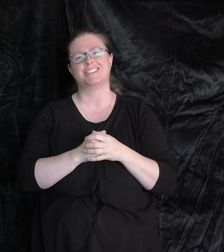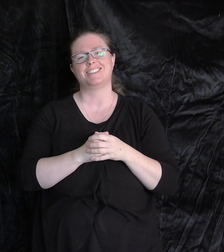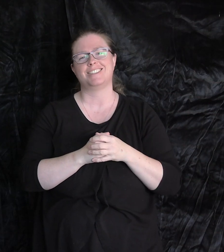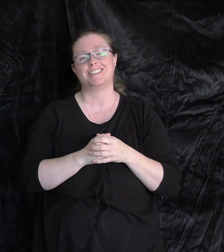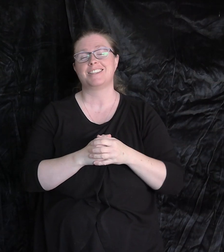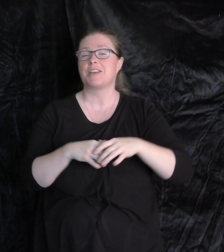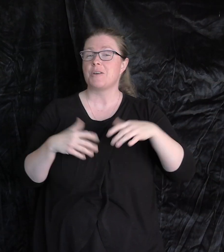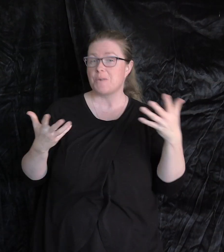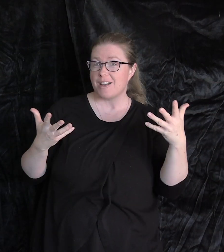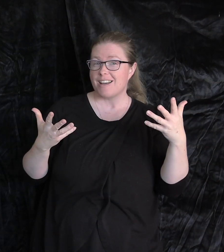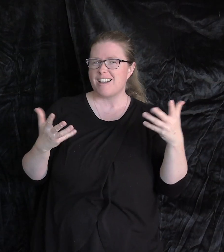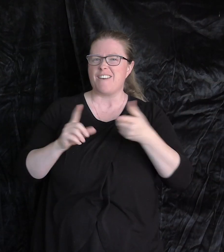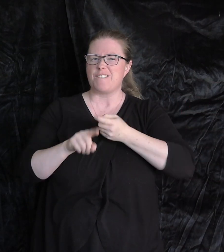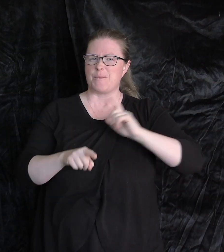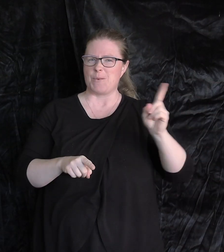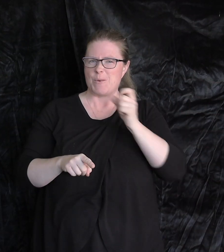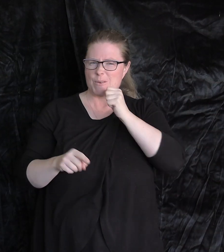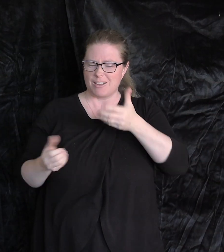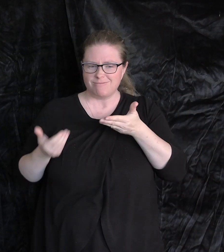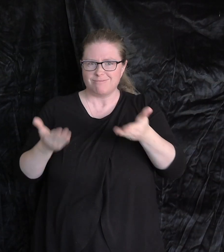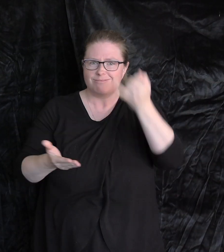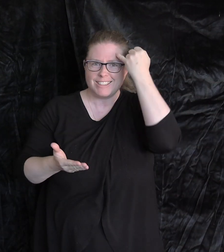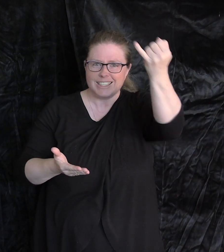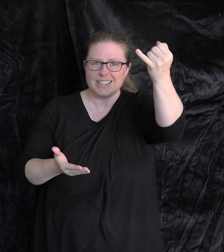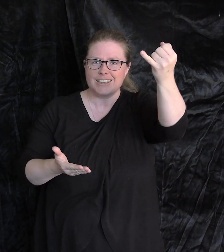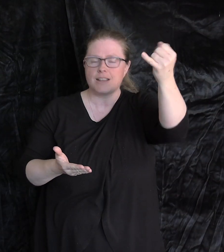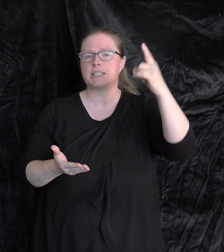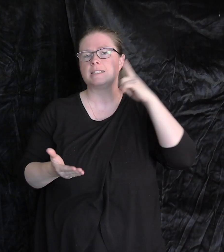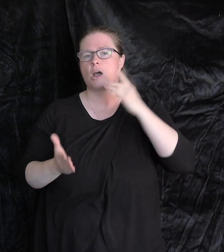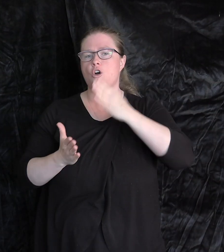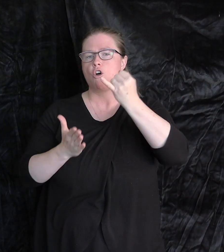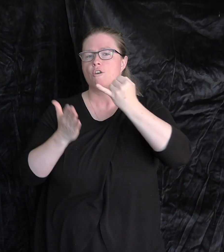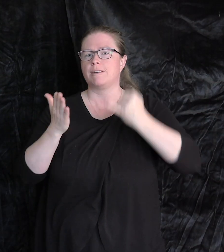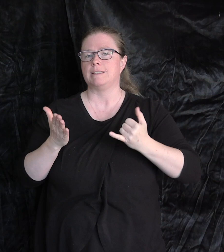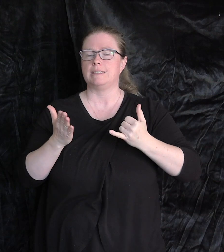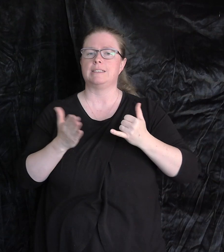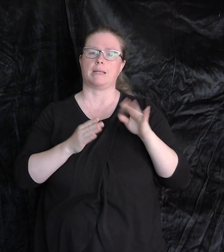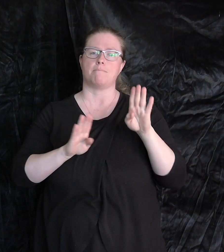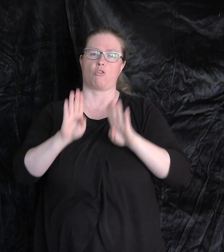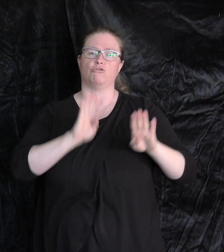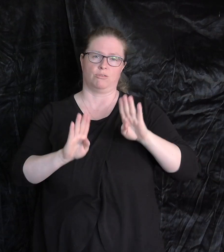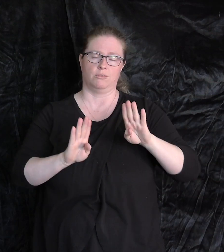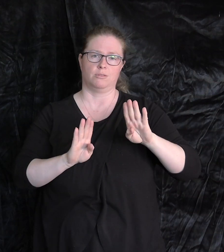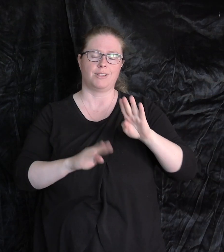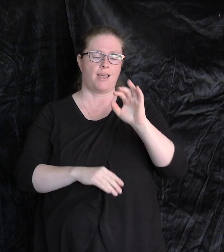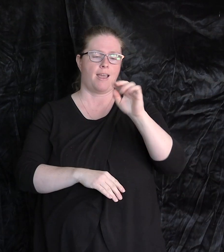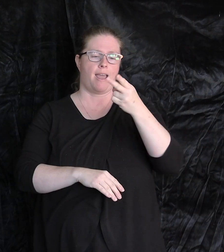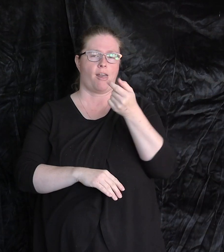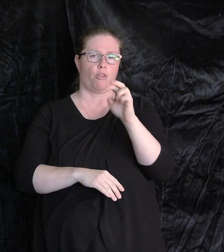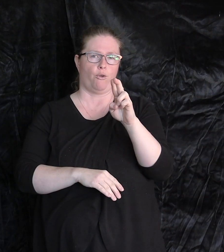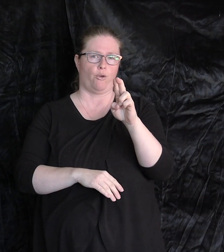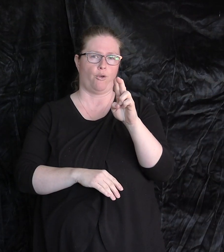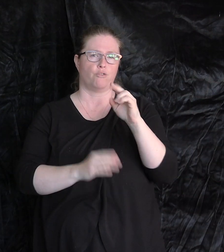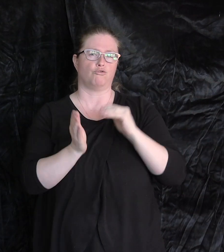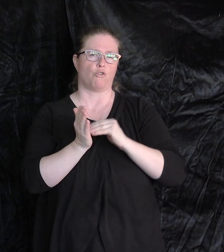was suggested by marine biologist and sound artist Dr Heather Spence and she says boundary is left